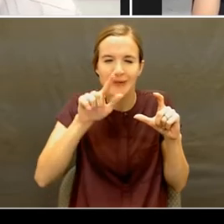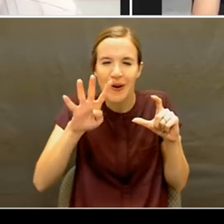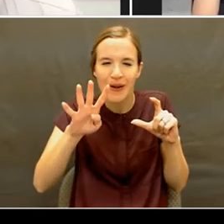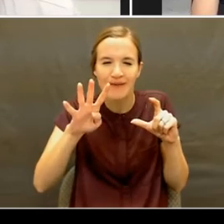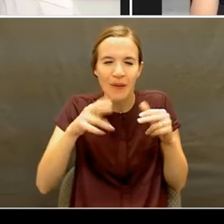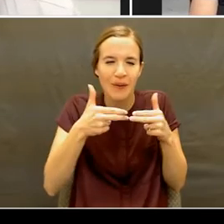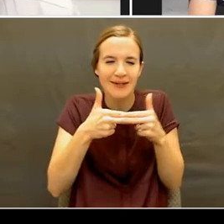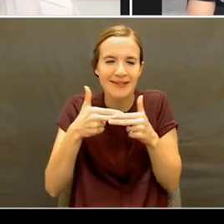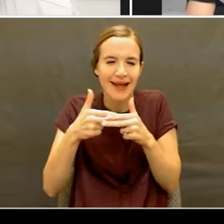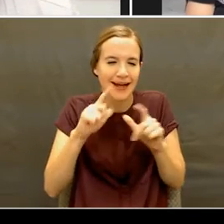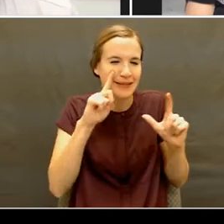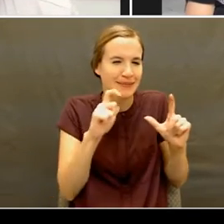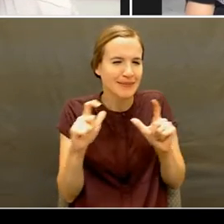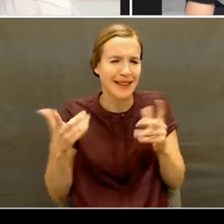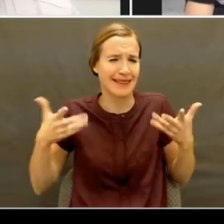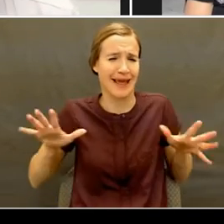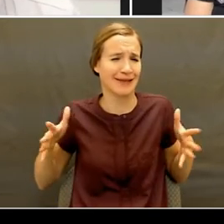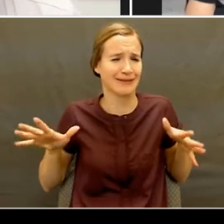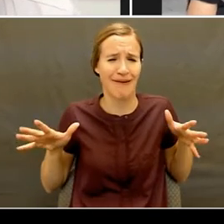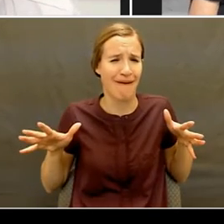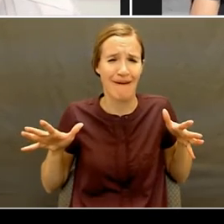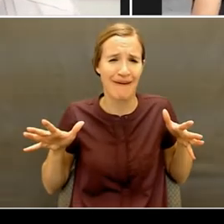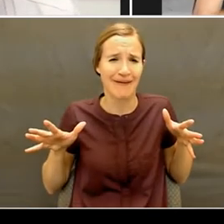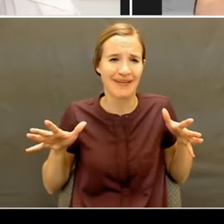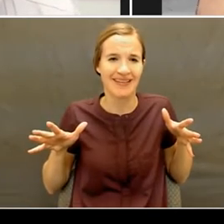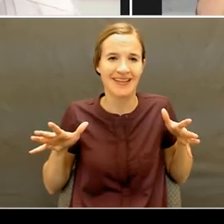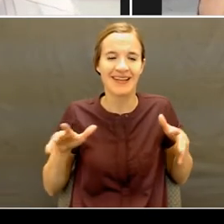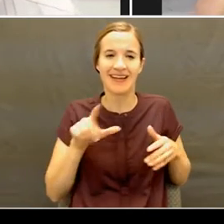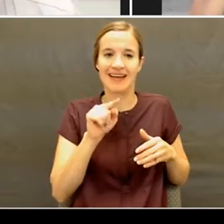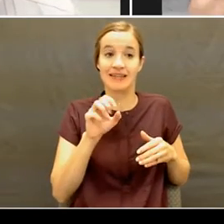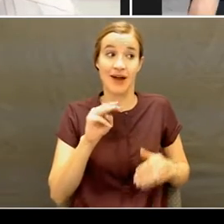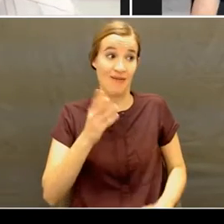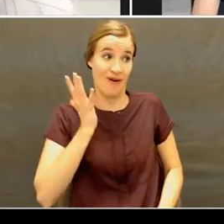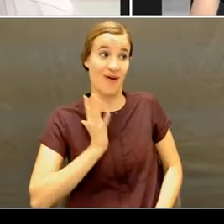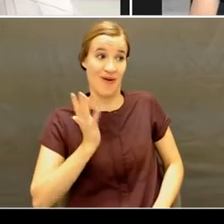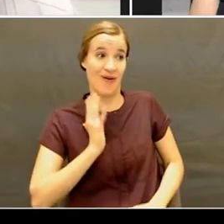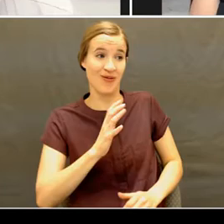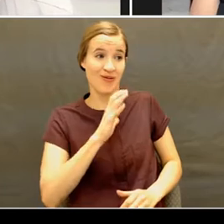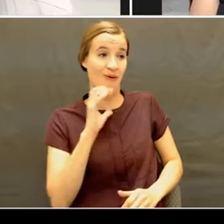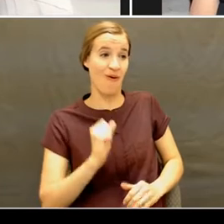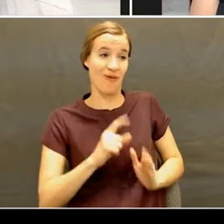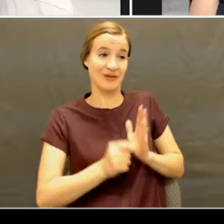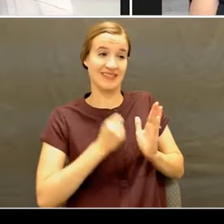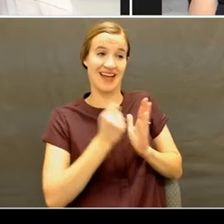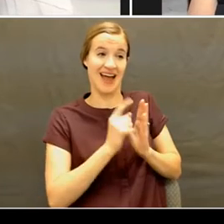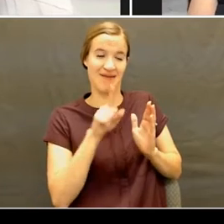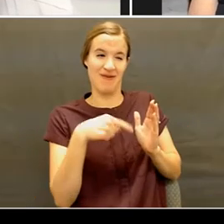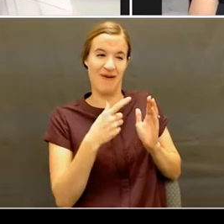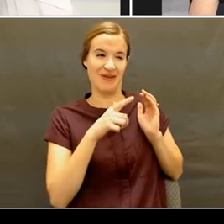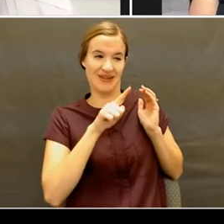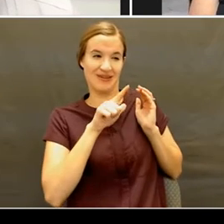Mark: Back in the film days. Tom: That was back in the film days, and [chuckles] yet that